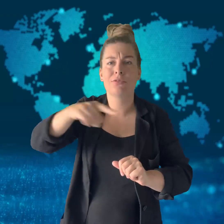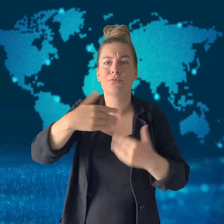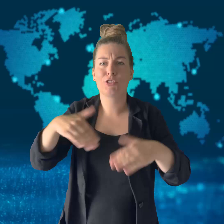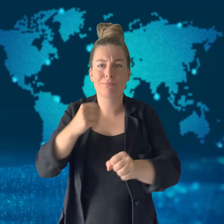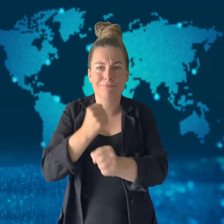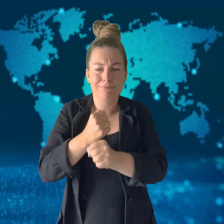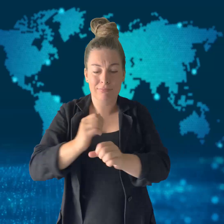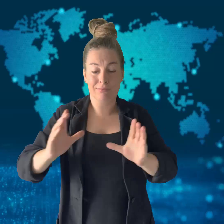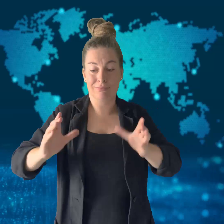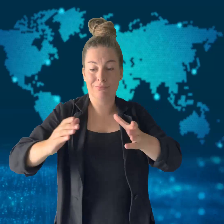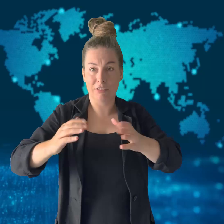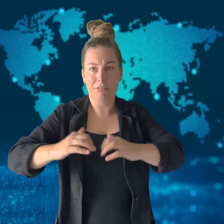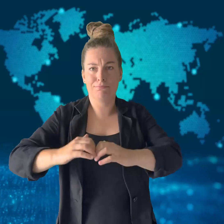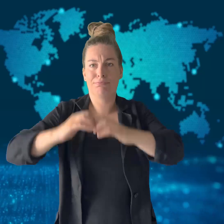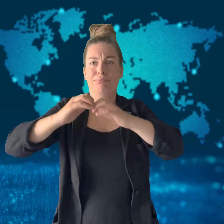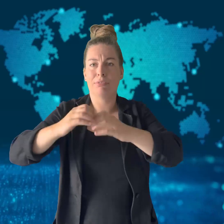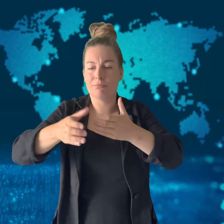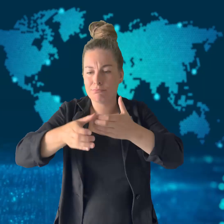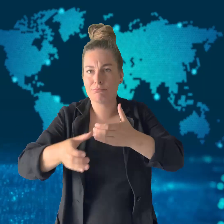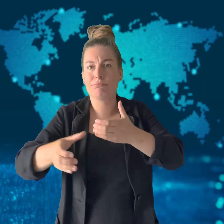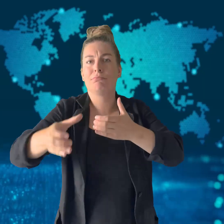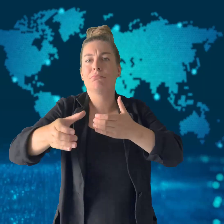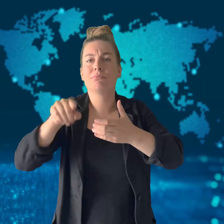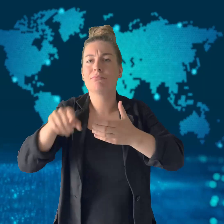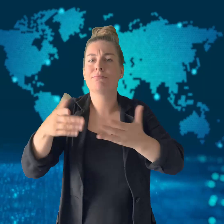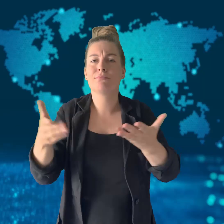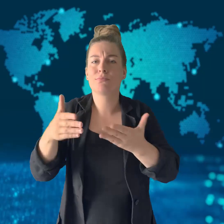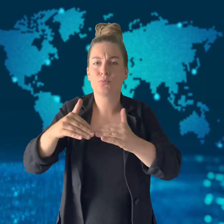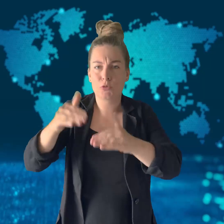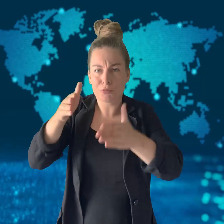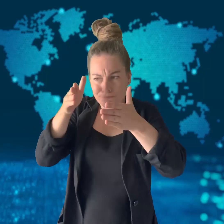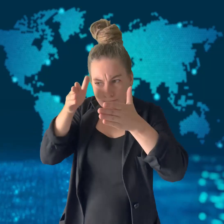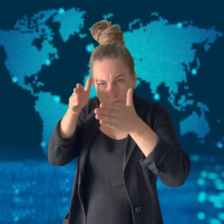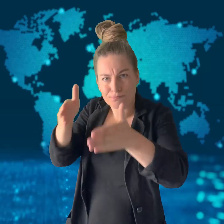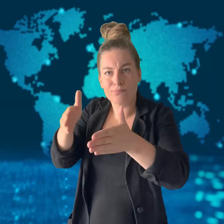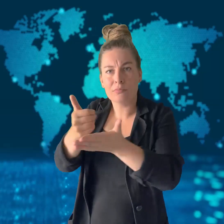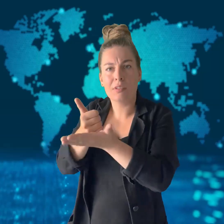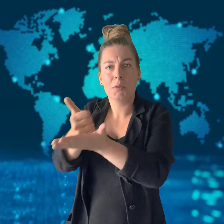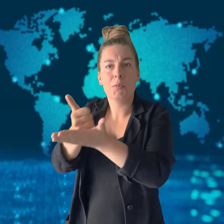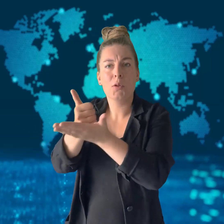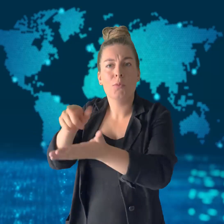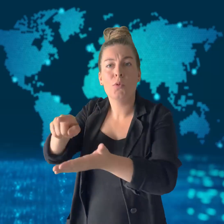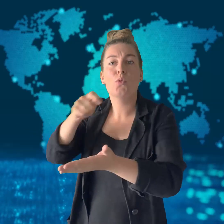They set up a new unit to coordinate training and aid for Ukraine's army.